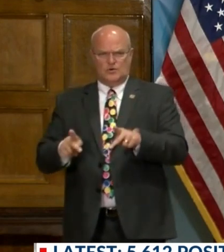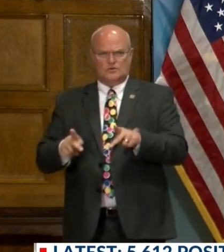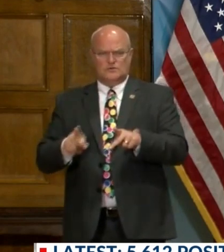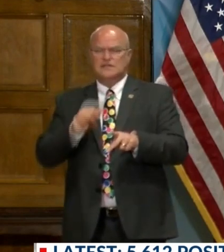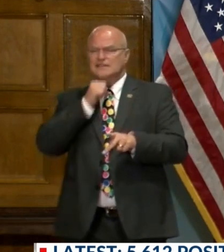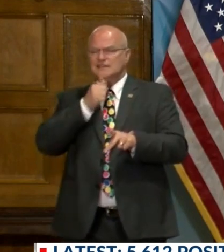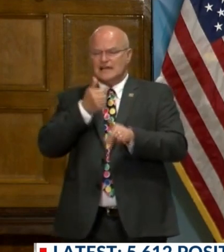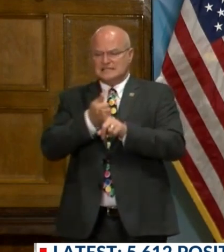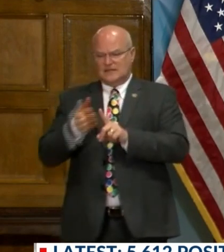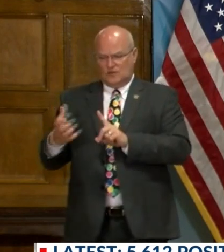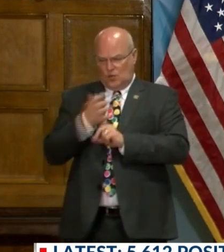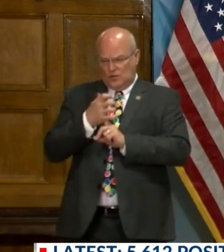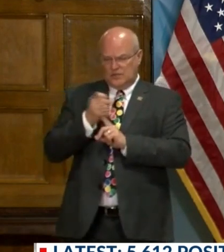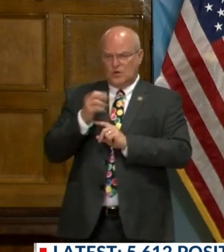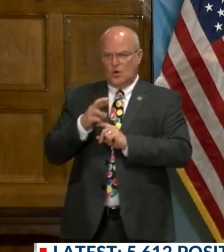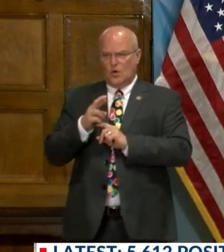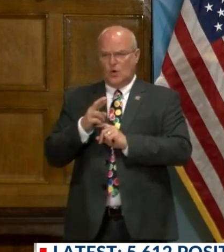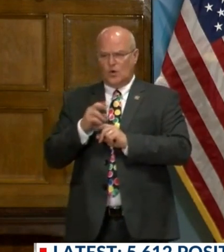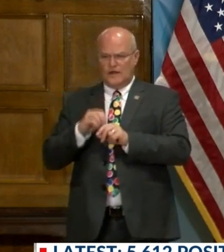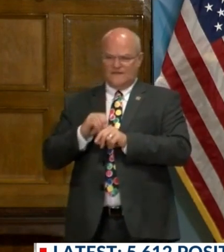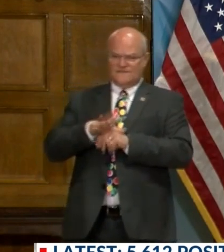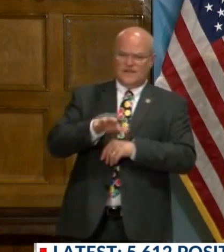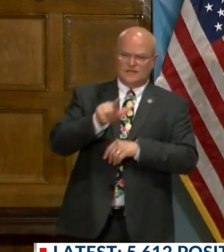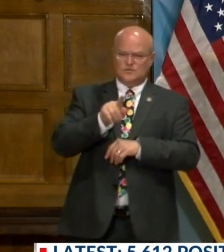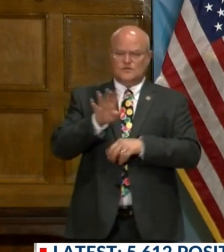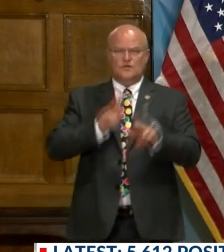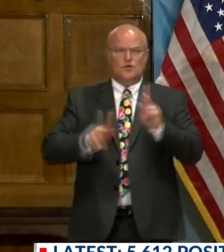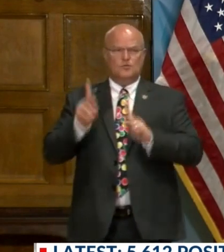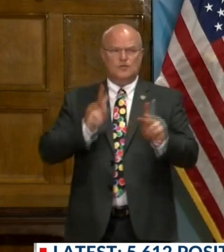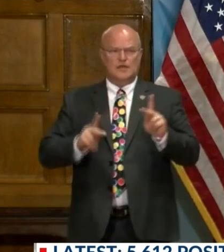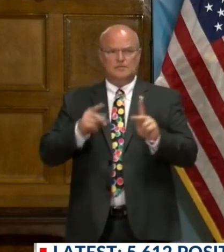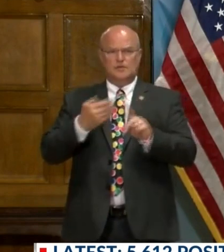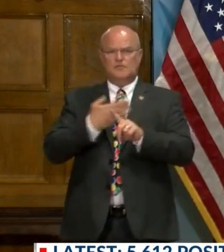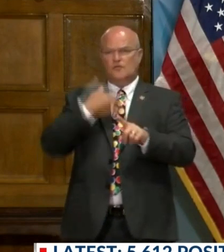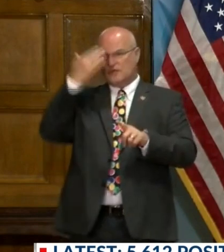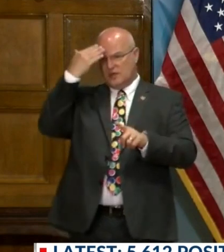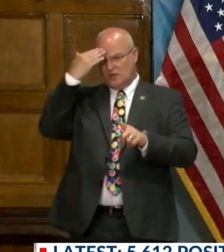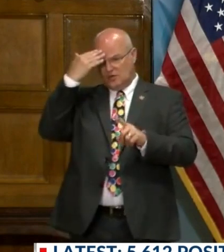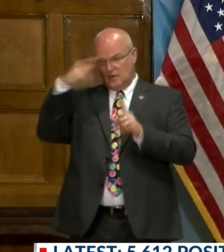DR. SMITH, YOU MENTIONED CASES LINKED TO PREVIOUS CASES.